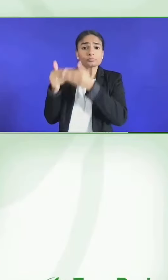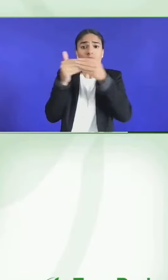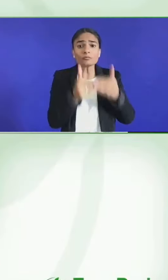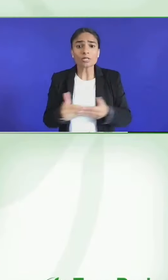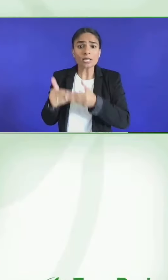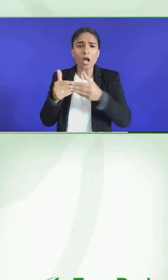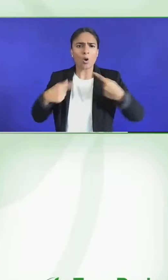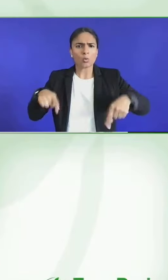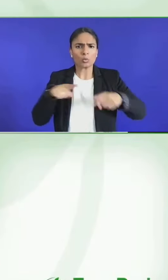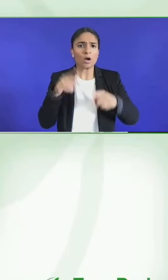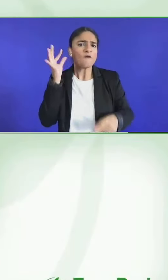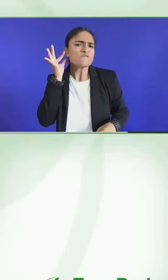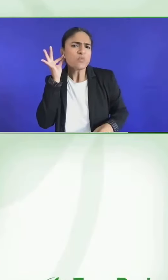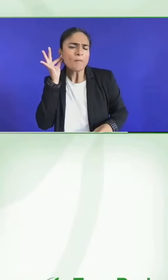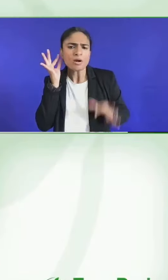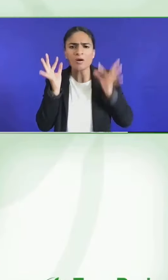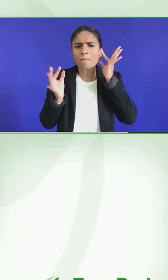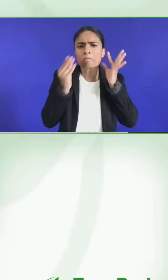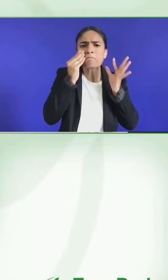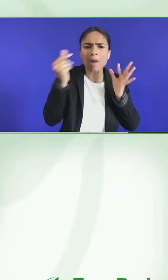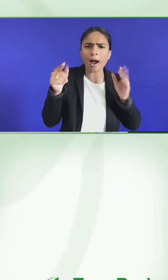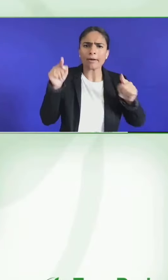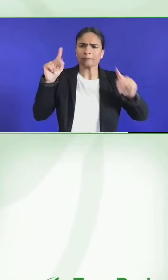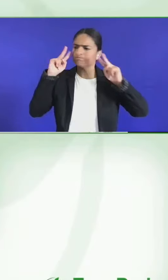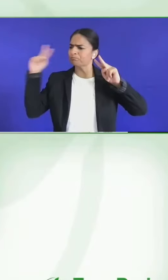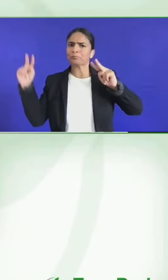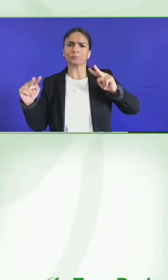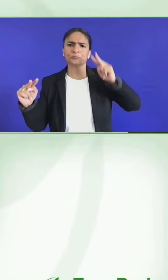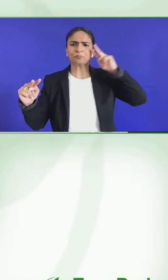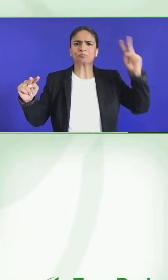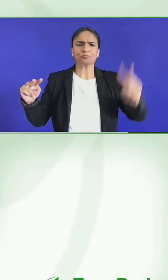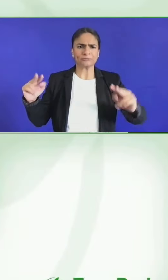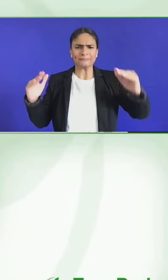We know and we hear of new models of providing support with people